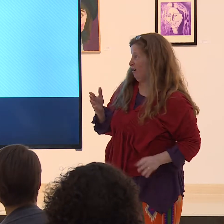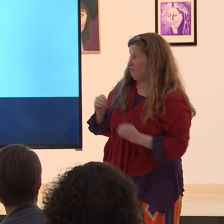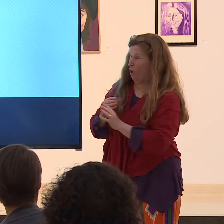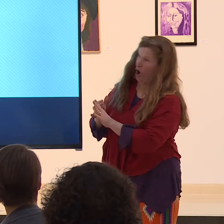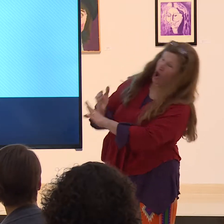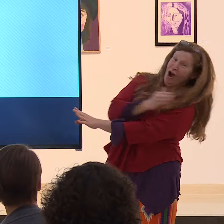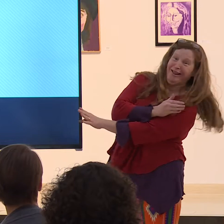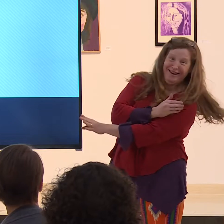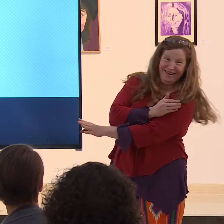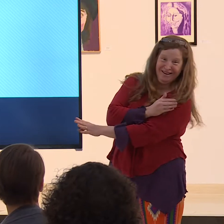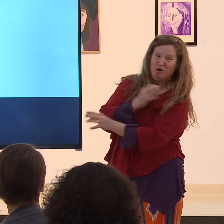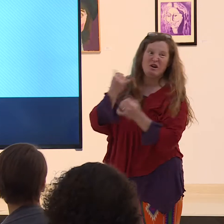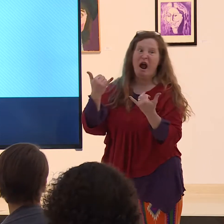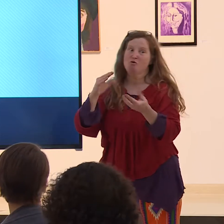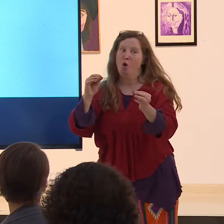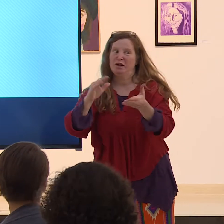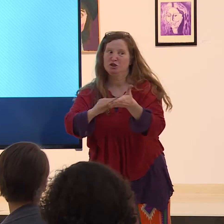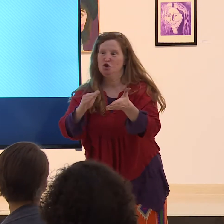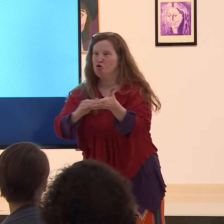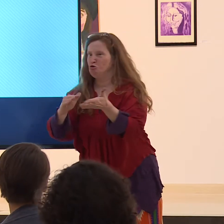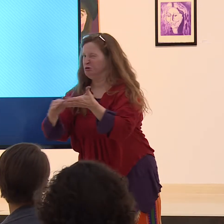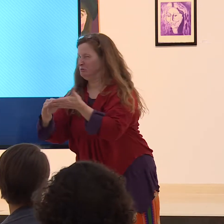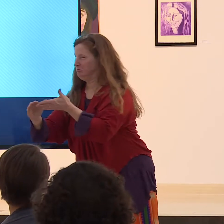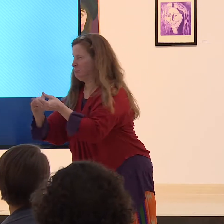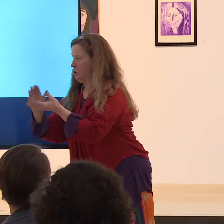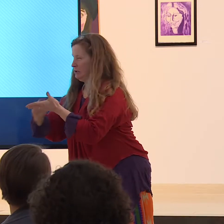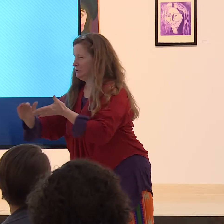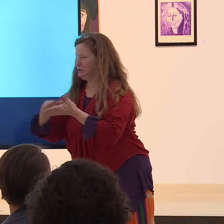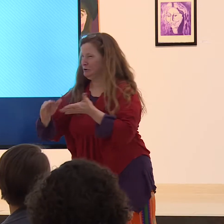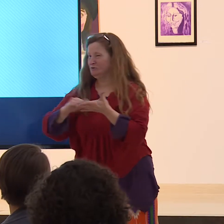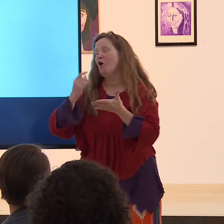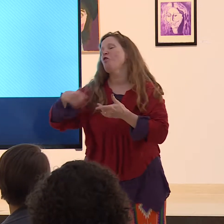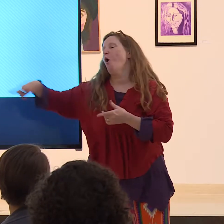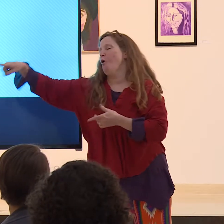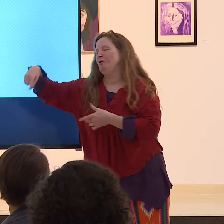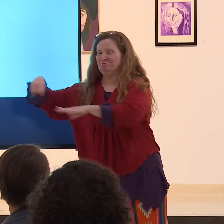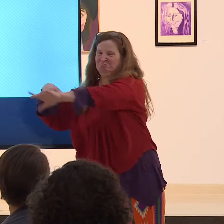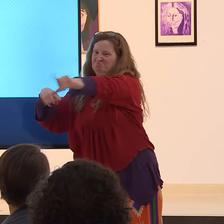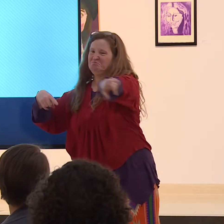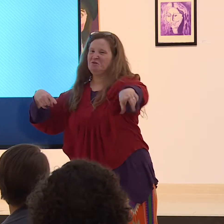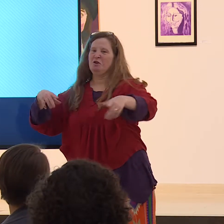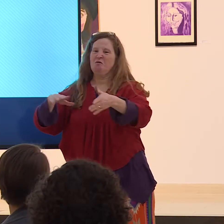She had to do all of this way early, and so now you have no excuse, artists in the audience.